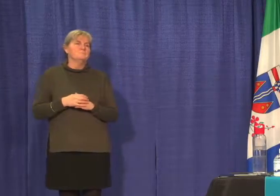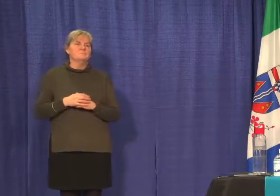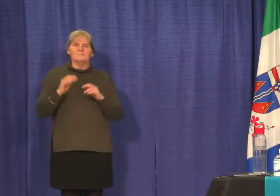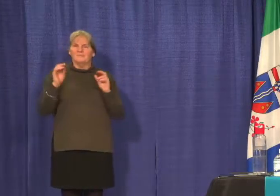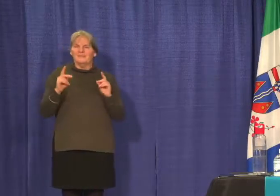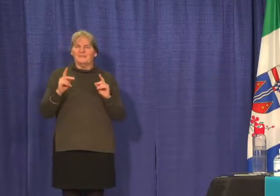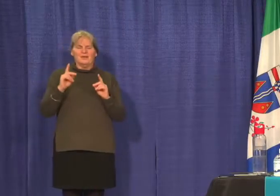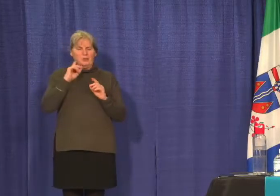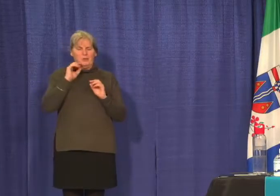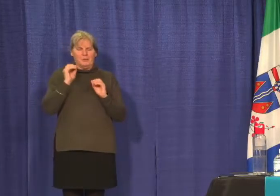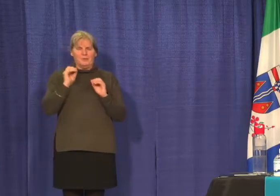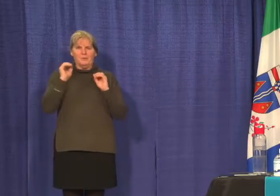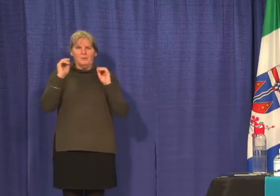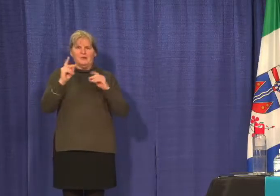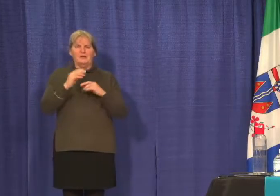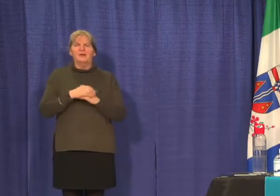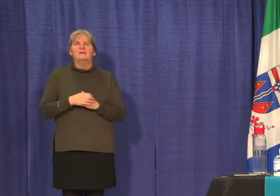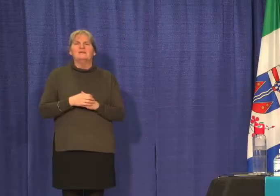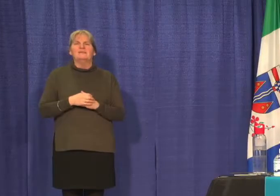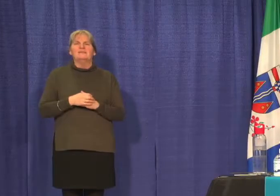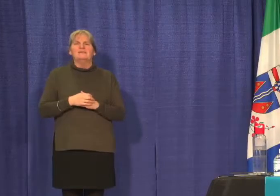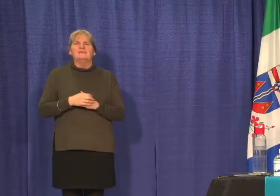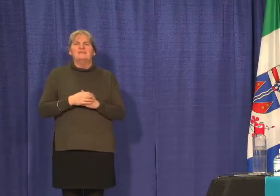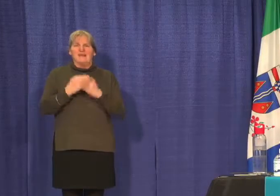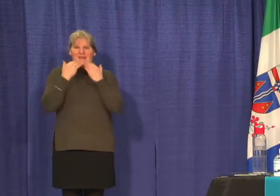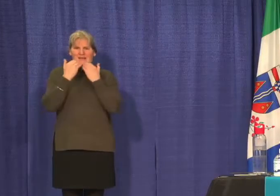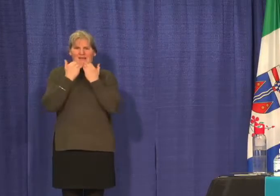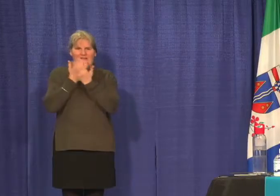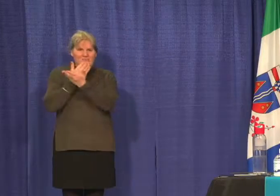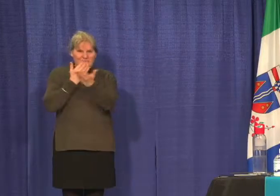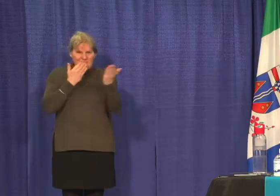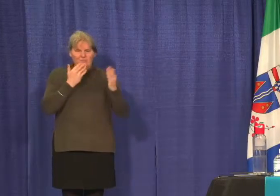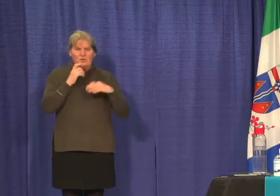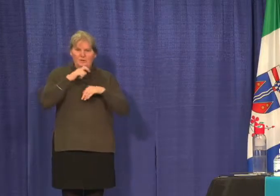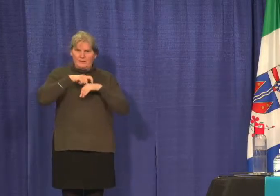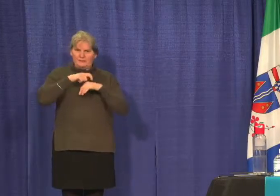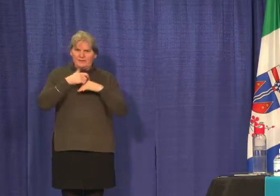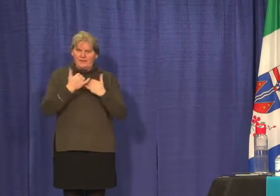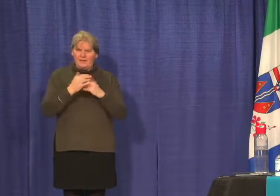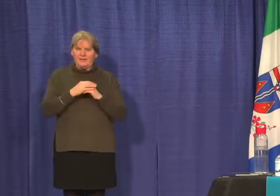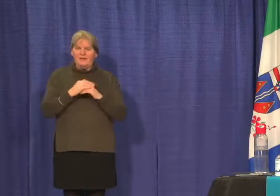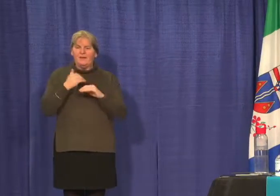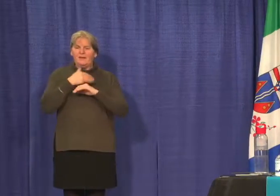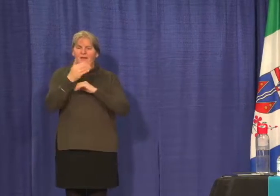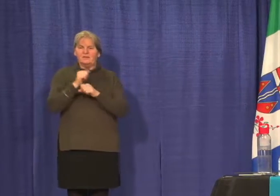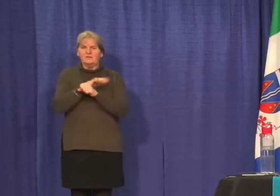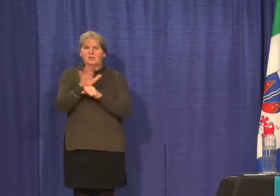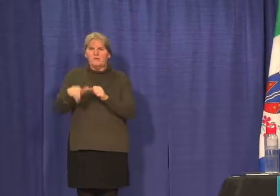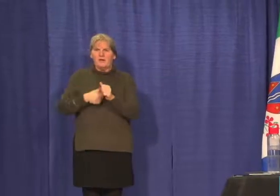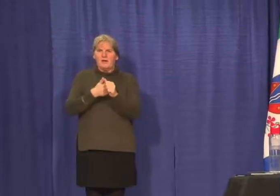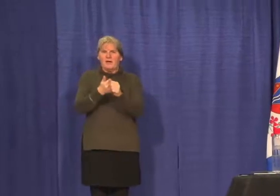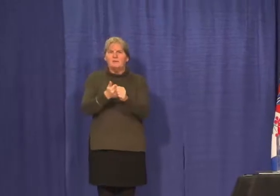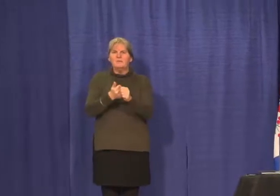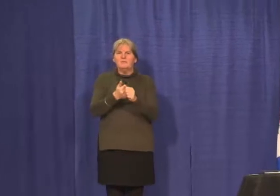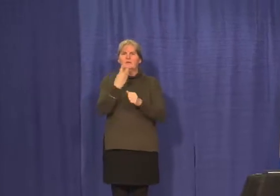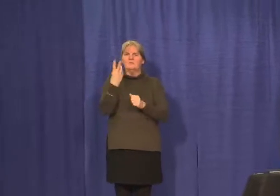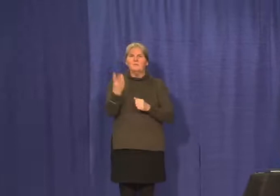And hearing nothing, I would like to thank everyone for their time today The next COVID-19 update will take place on Wednesday, January